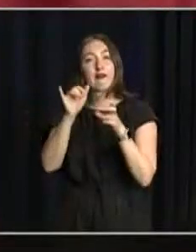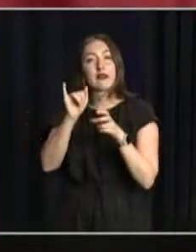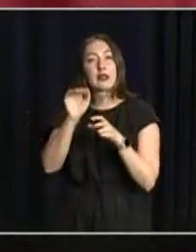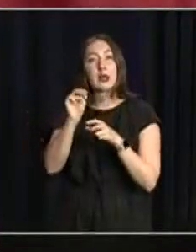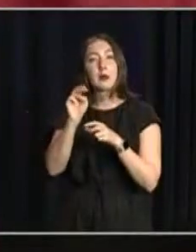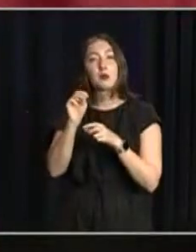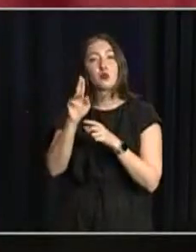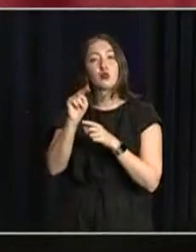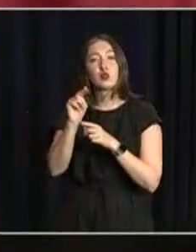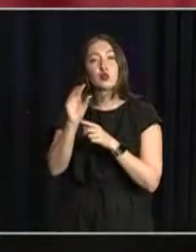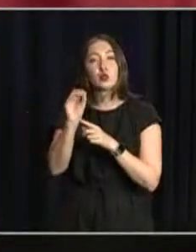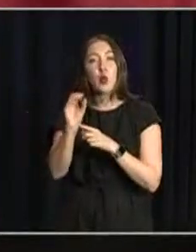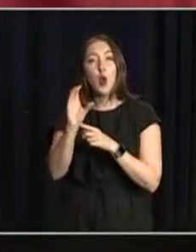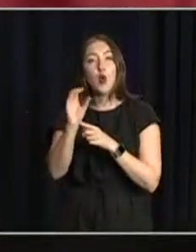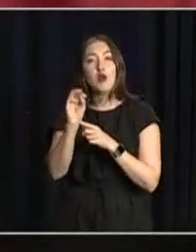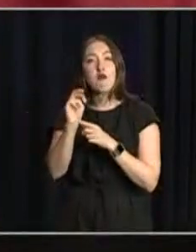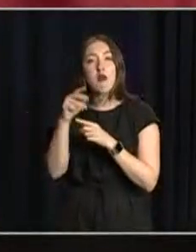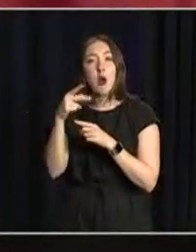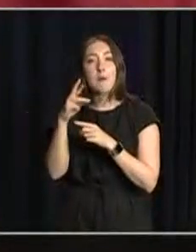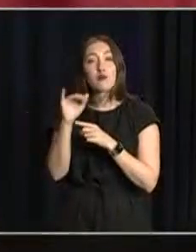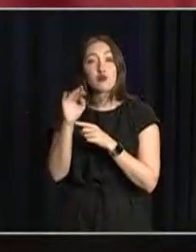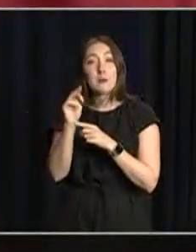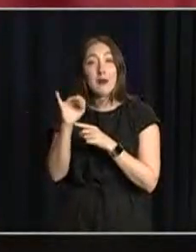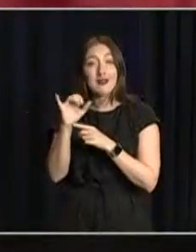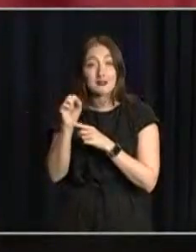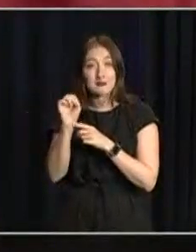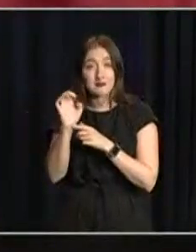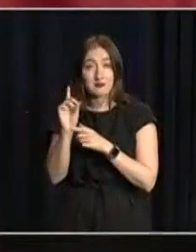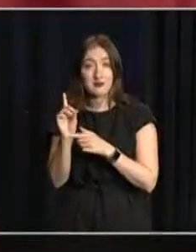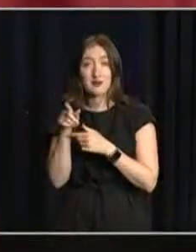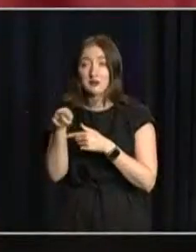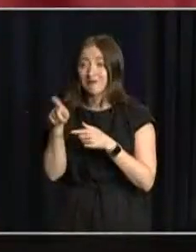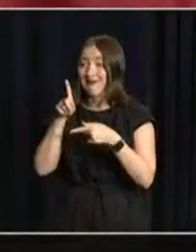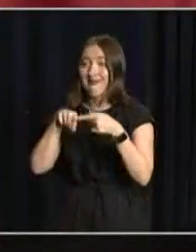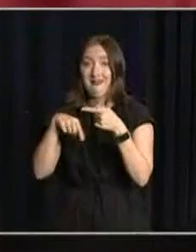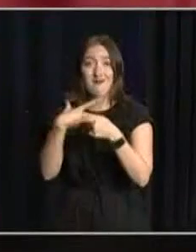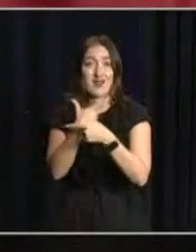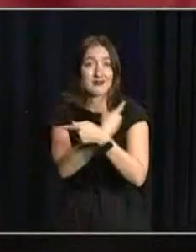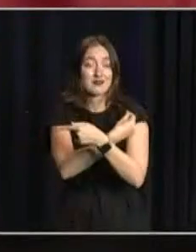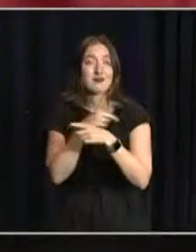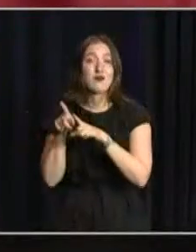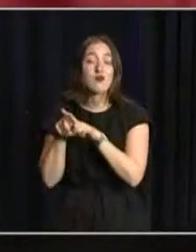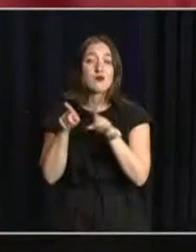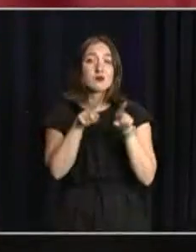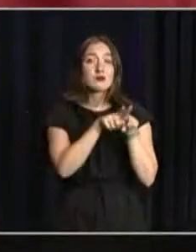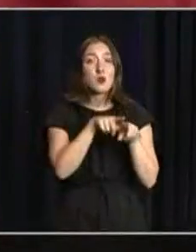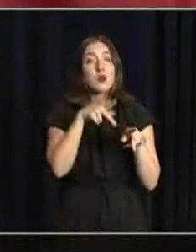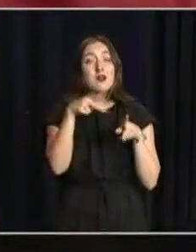to receive a COVID-19 vaccine. So now that the virus is in a manageable position, it's it.